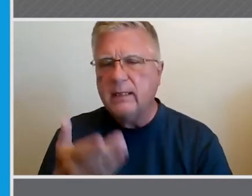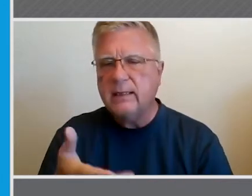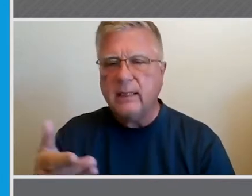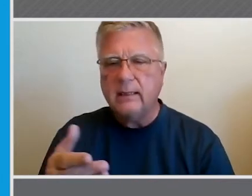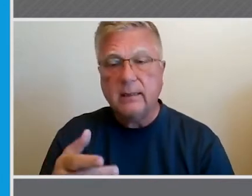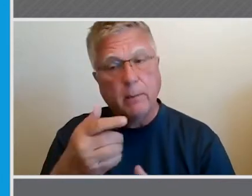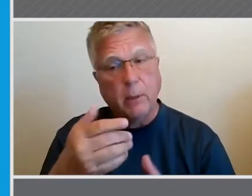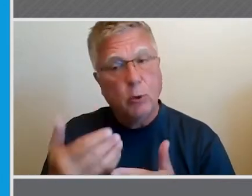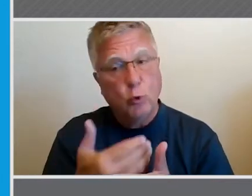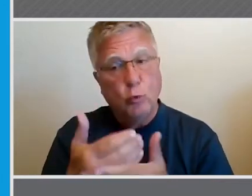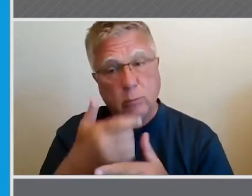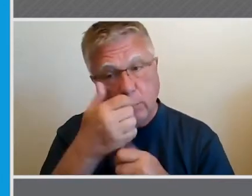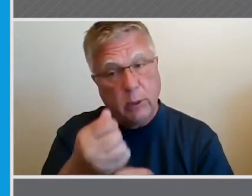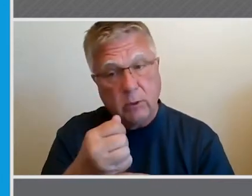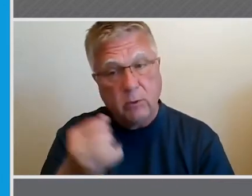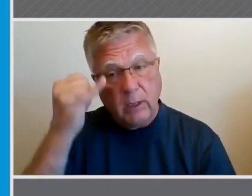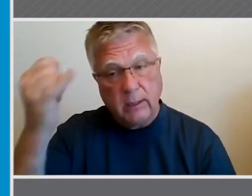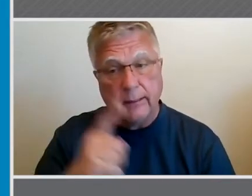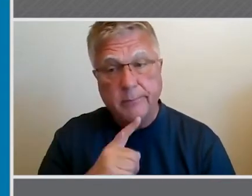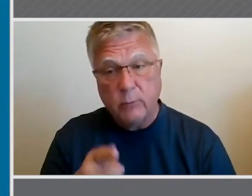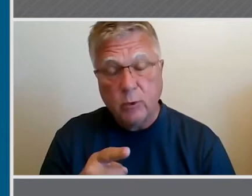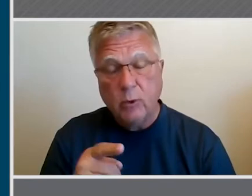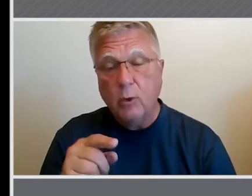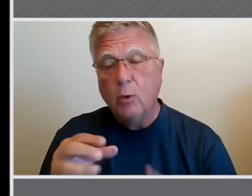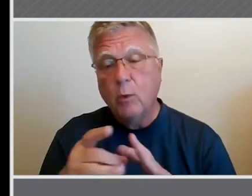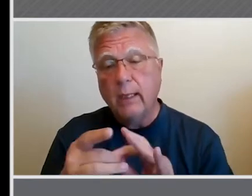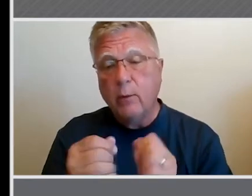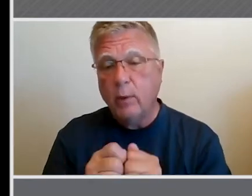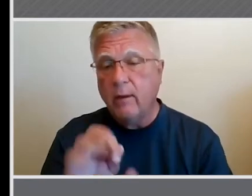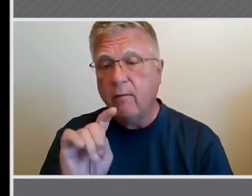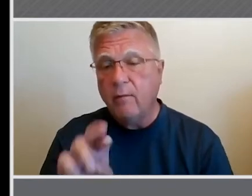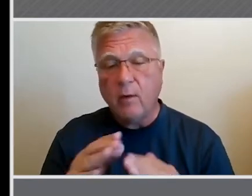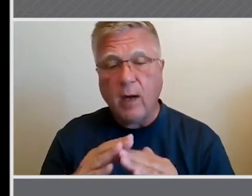into the Fair Housing space with CP tg funding.